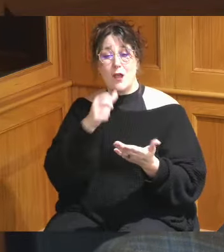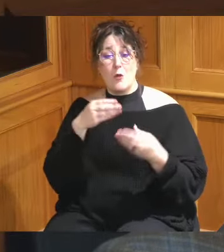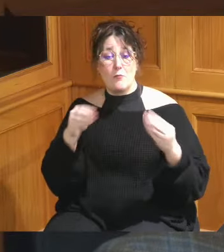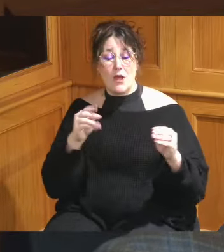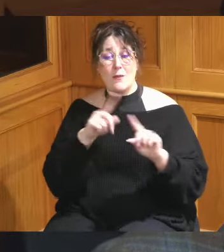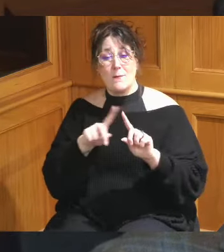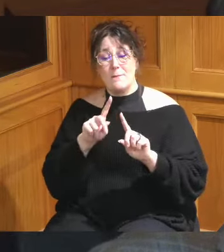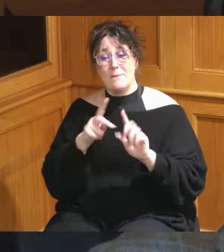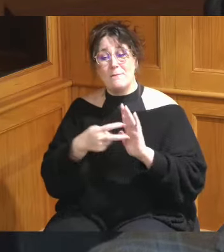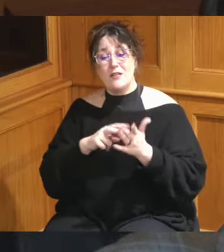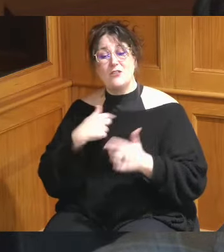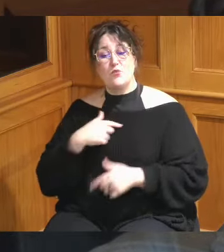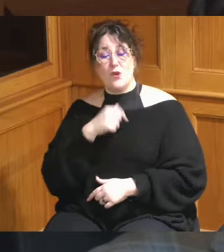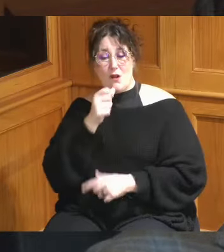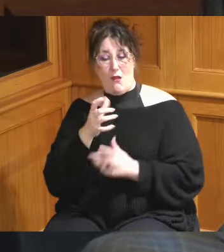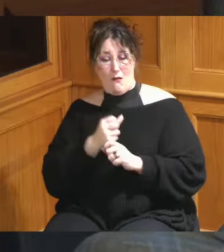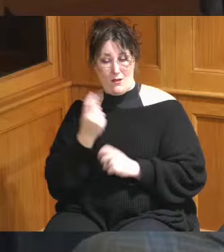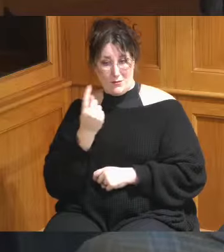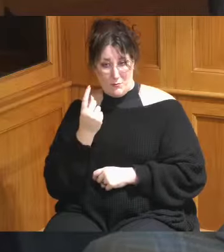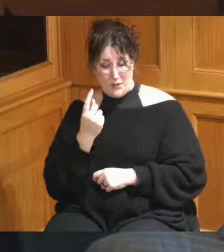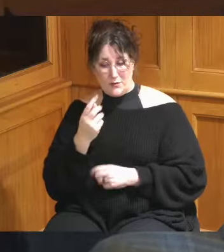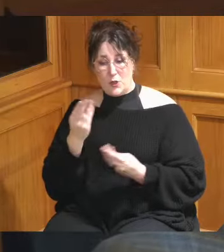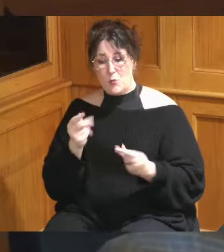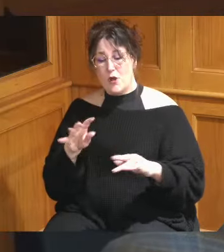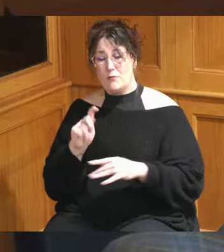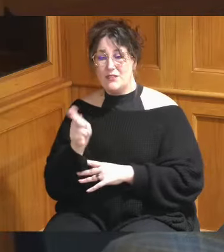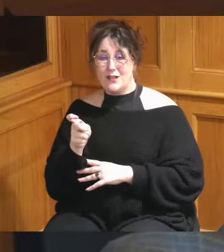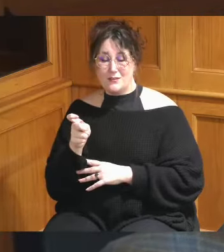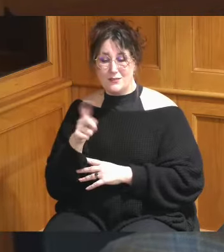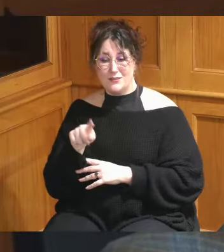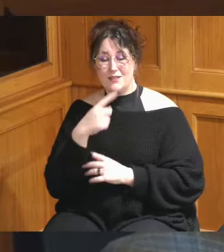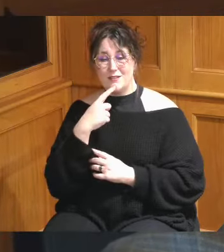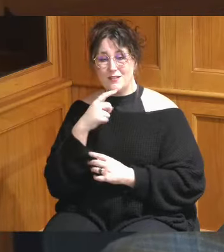other thing that we make our money on, they say property taxes, they've said sales tax. We make